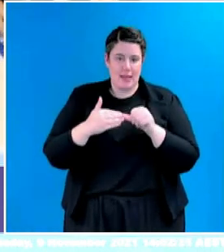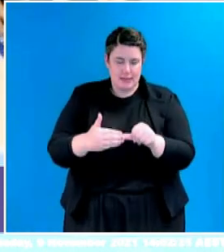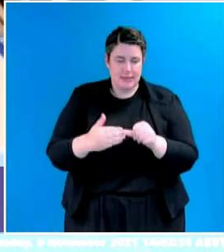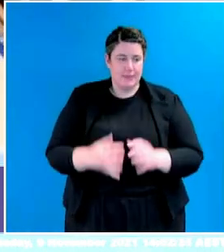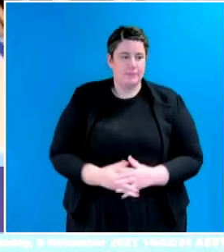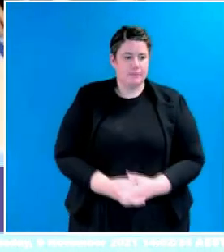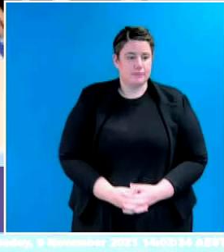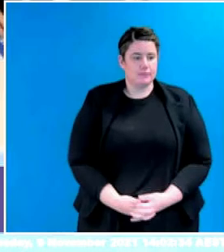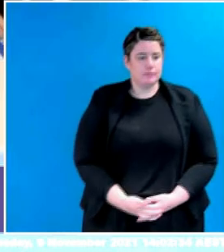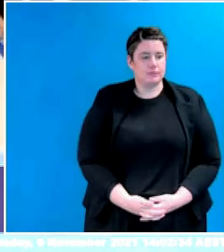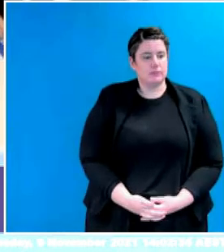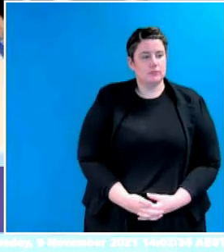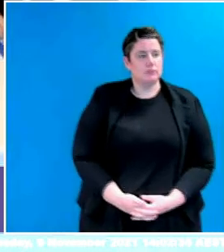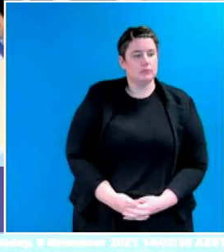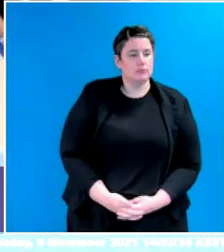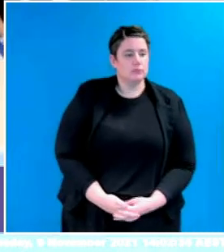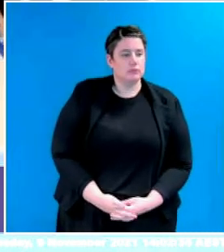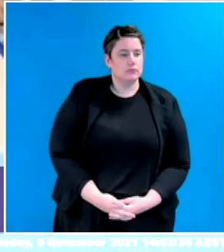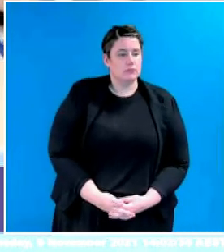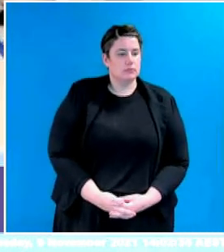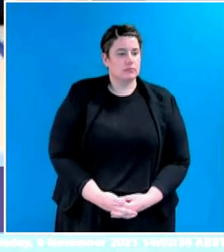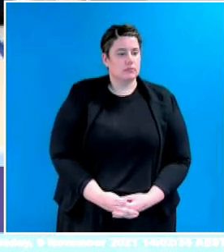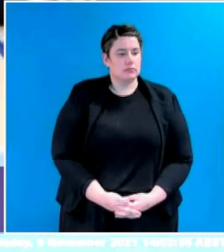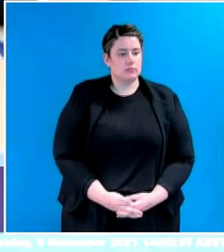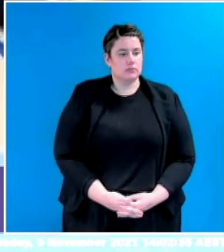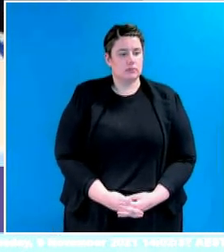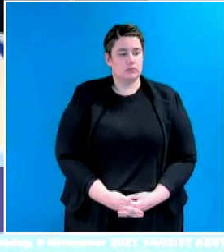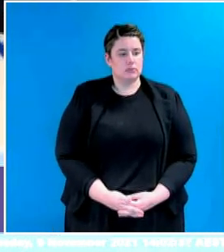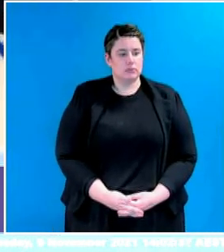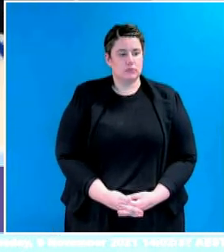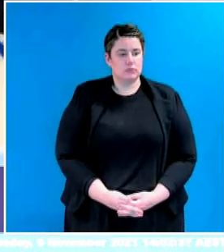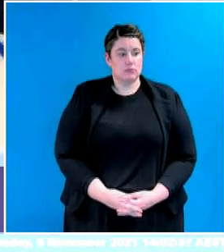Mr Walter, Ms Robertson, what was your involvement, if any,